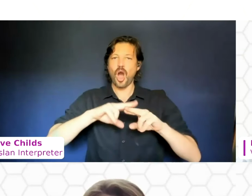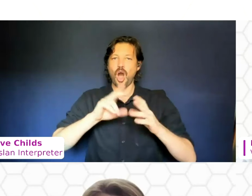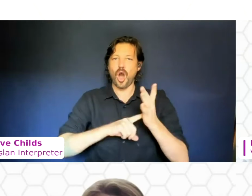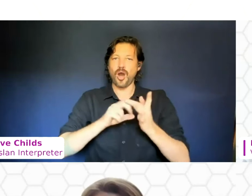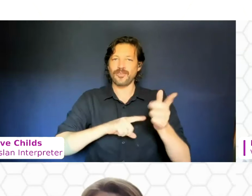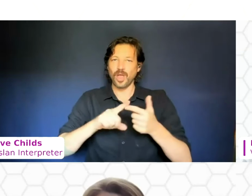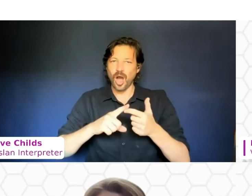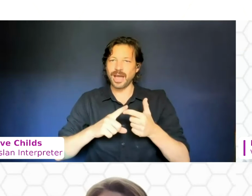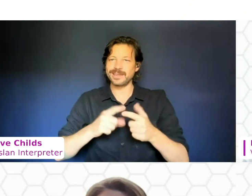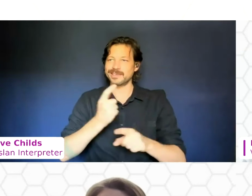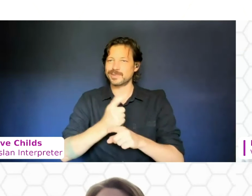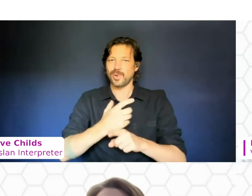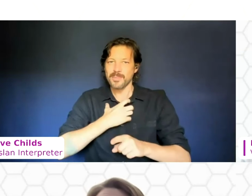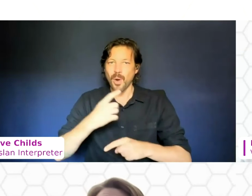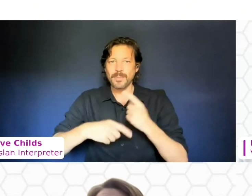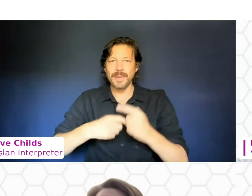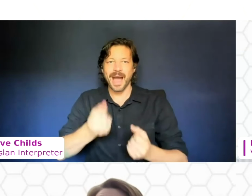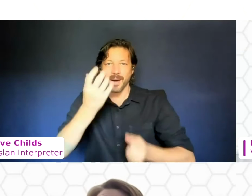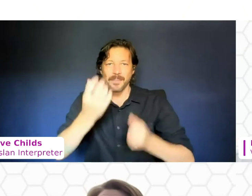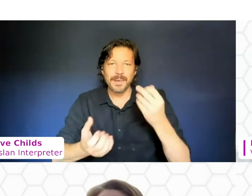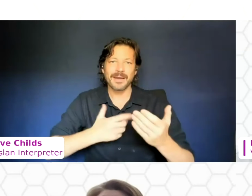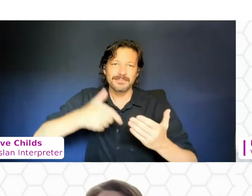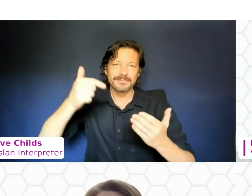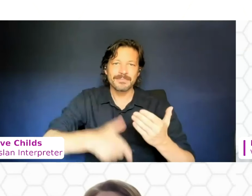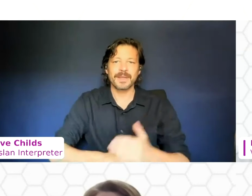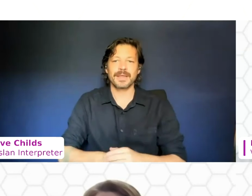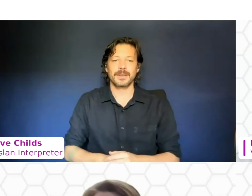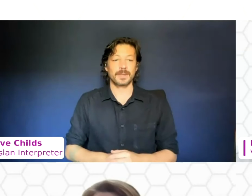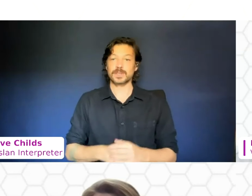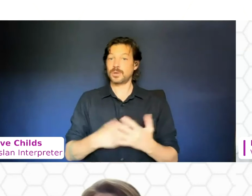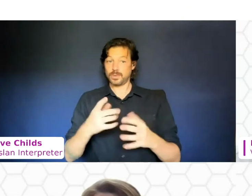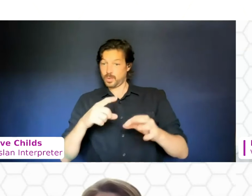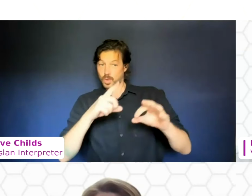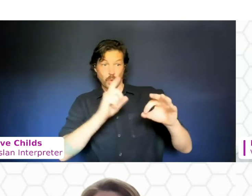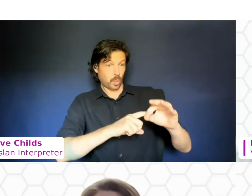this a little bit more further. So we will take the questions that are left in the chat